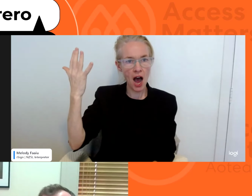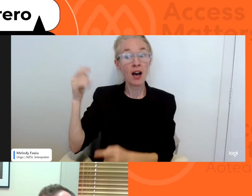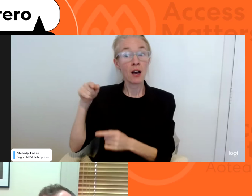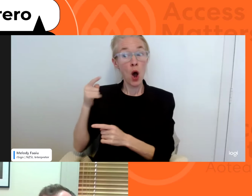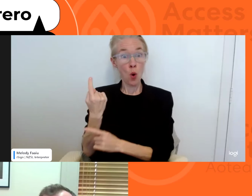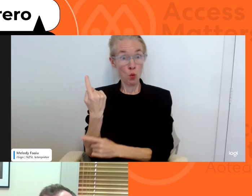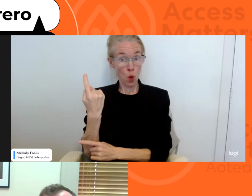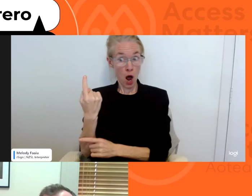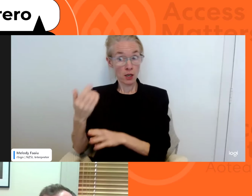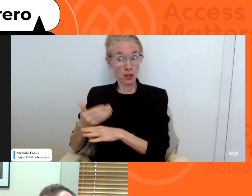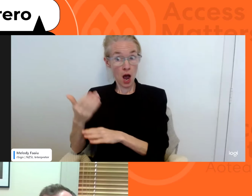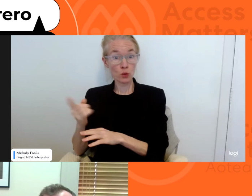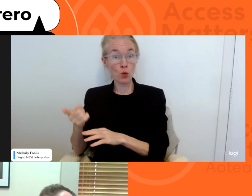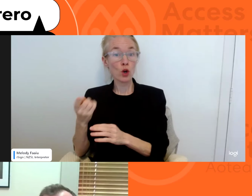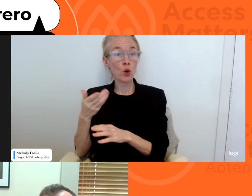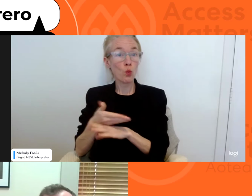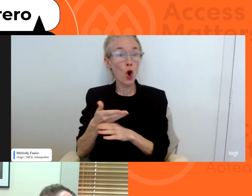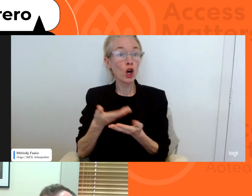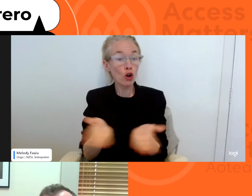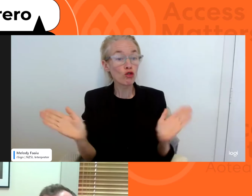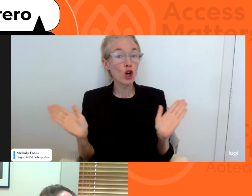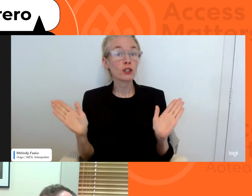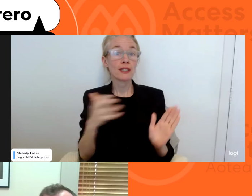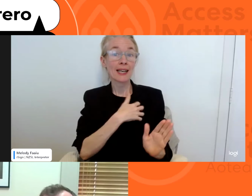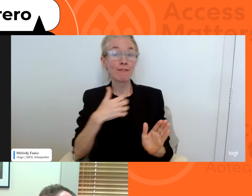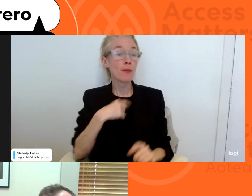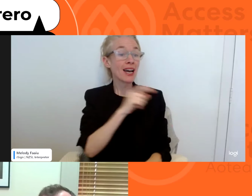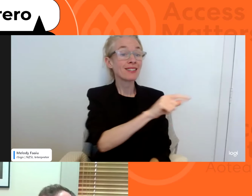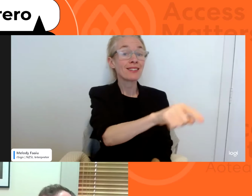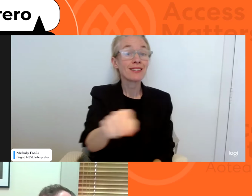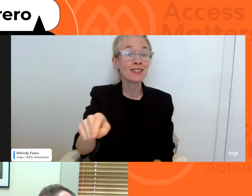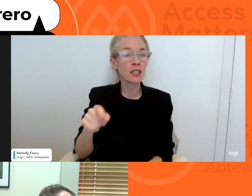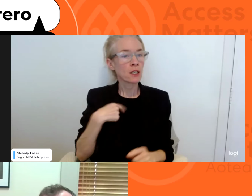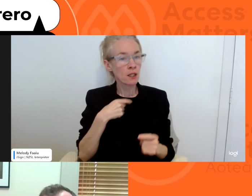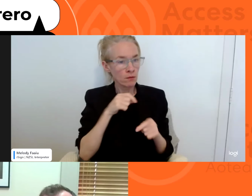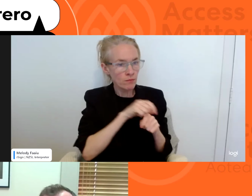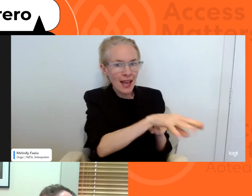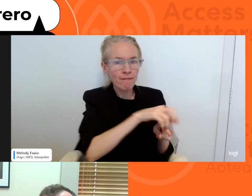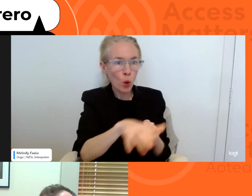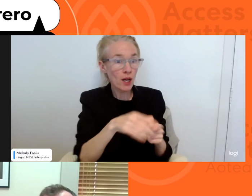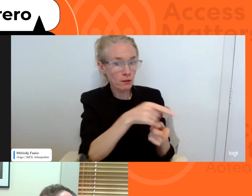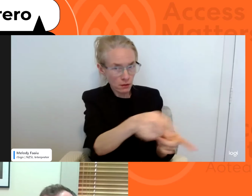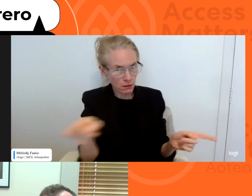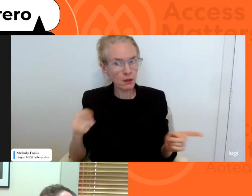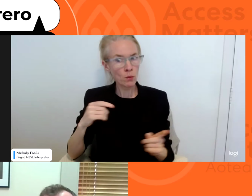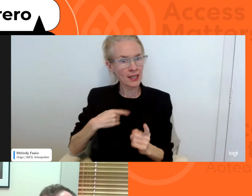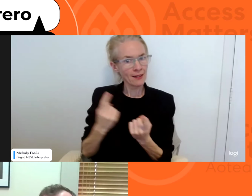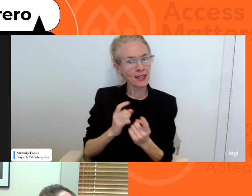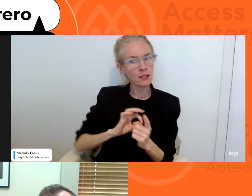to really advocate for change that will benefit disability communities.